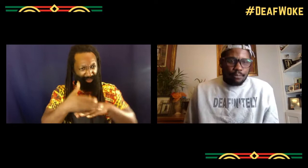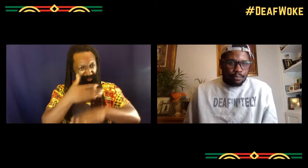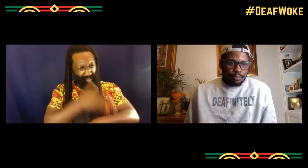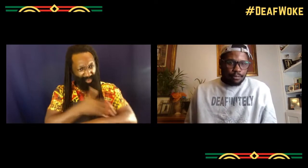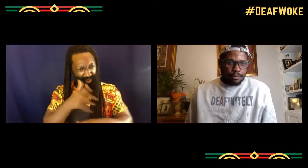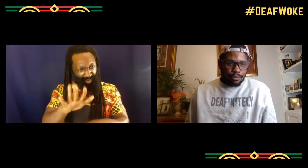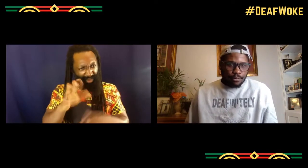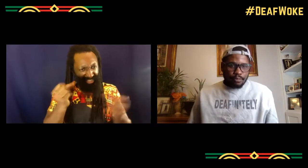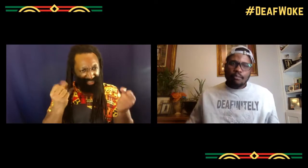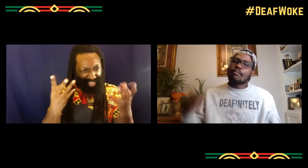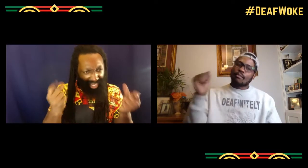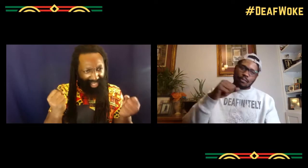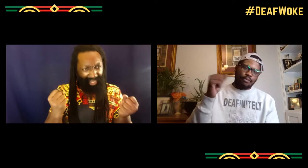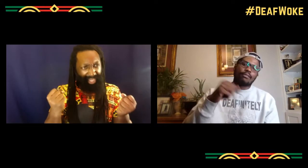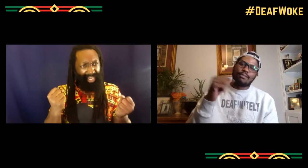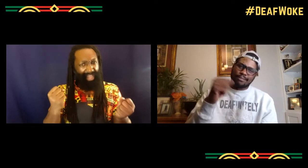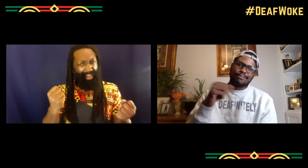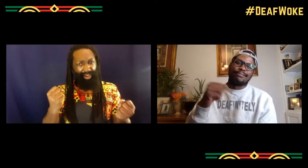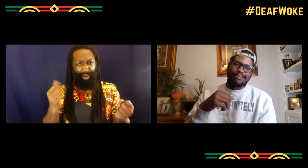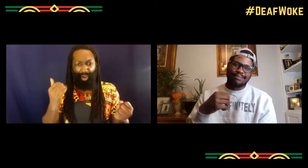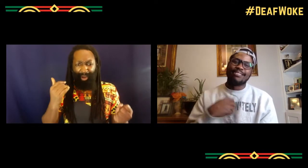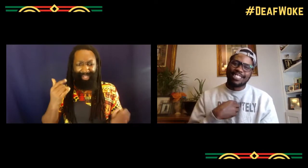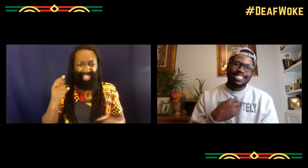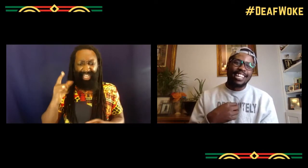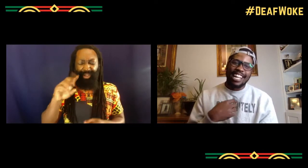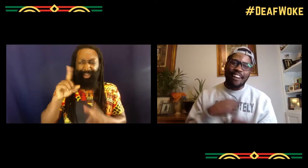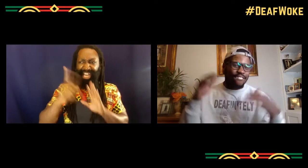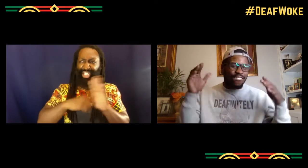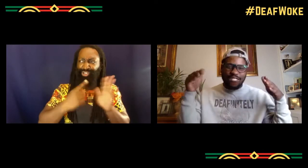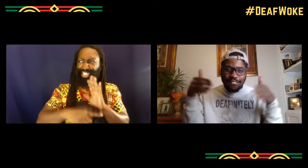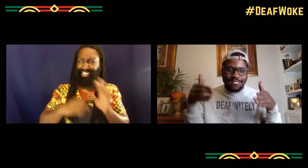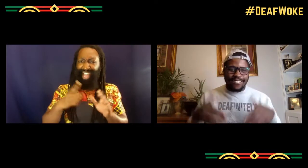Yeah, it's like that you accepted, but you wanted to improve your signs too.